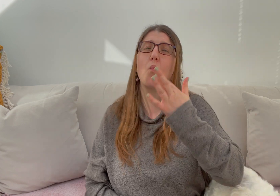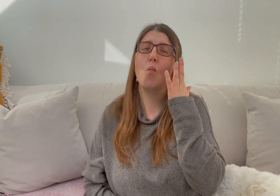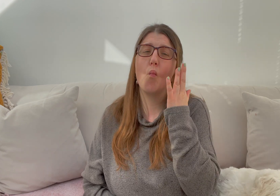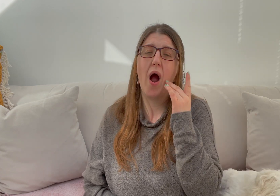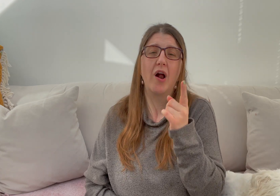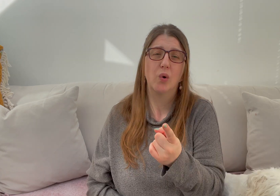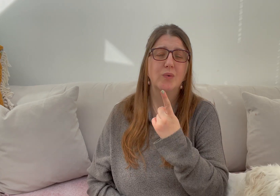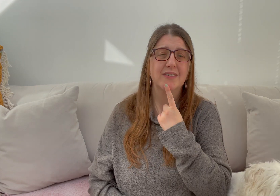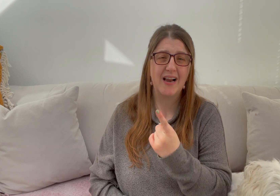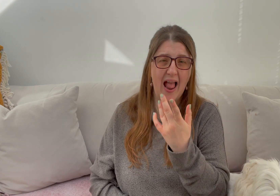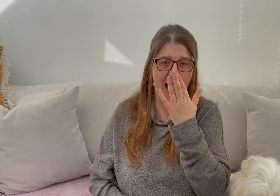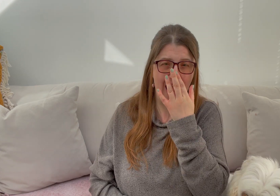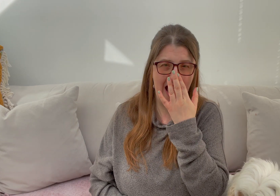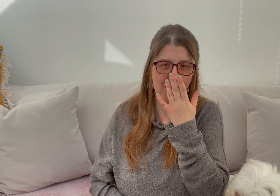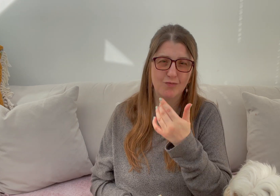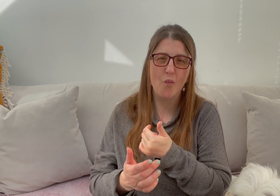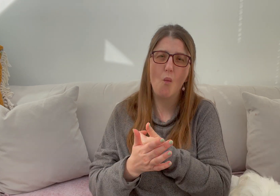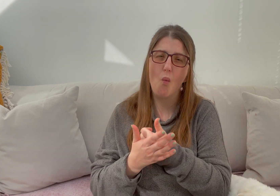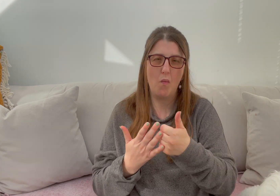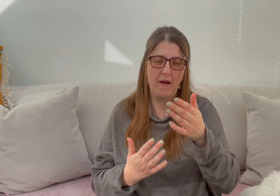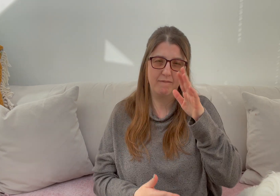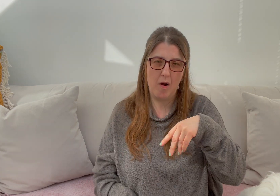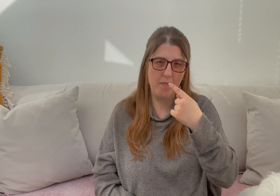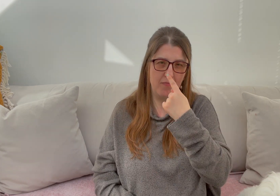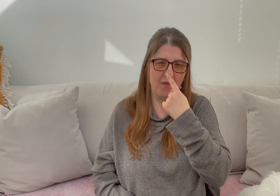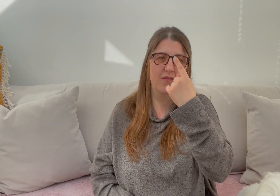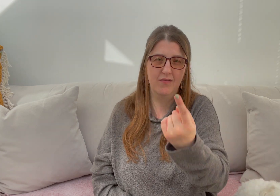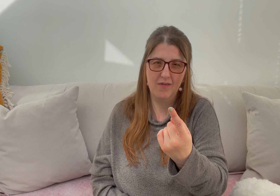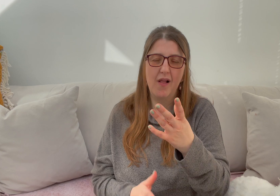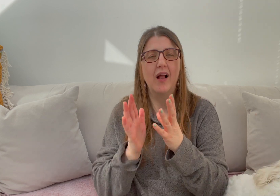When you tell an age always start from your nose, here the example